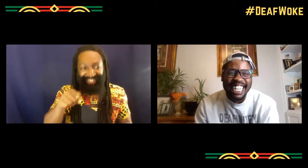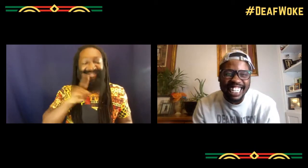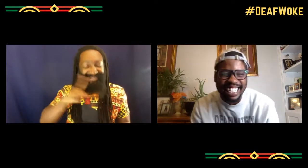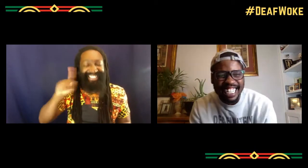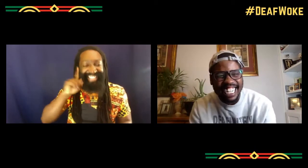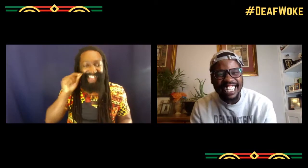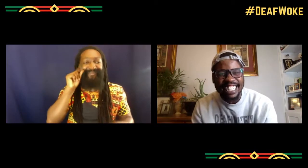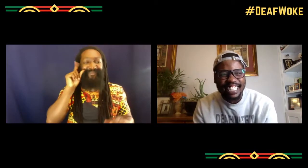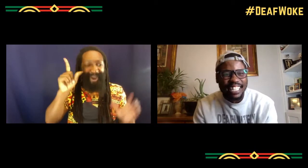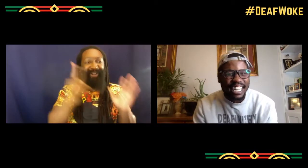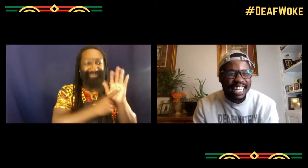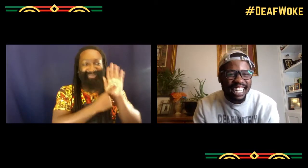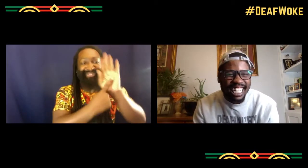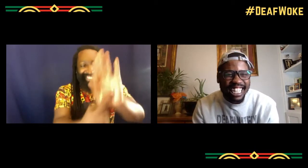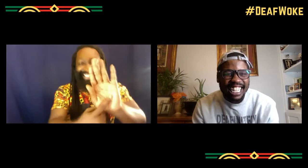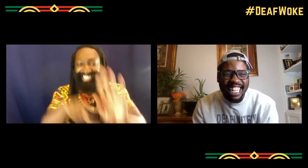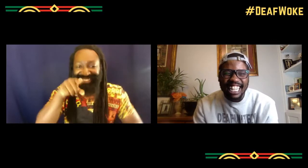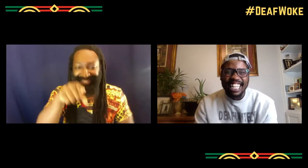Deaf Woke you is Deaf Woke.